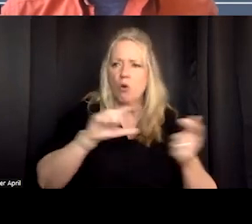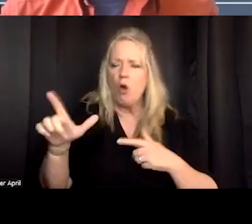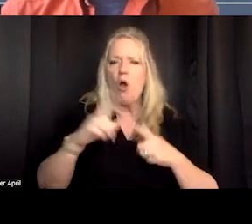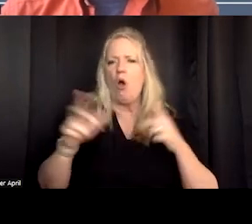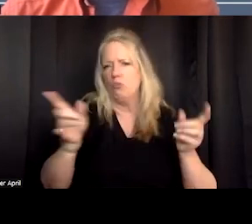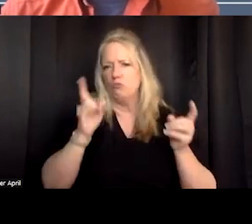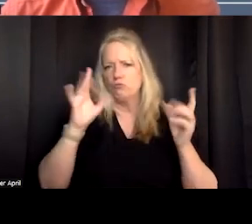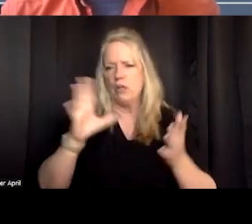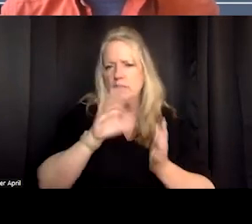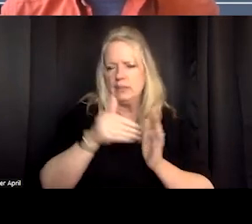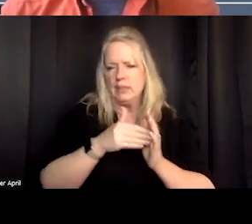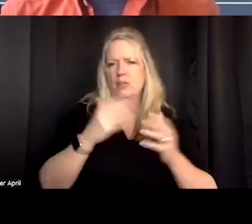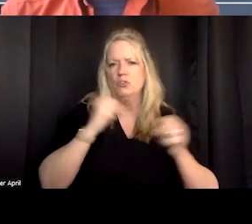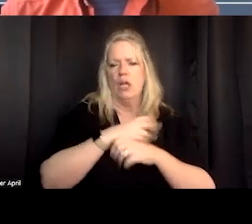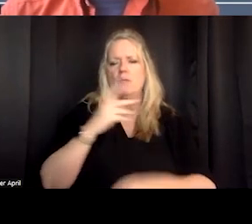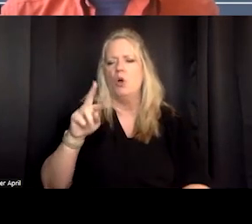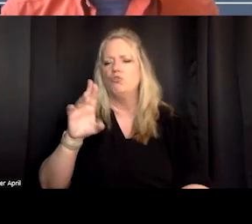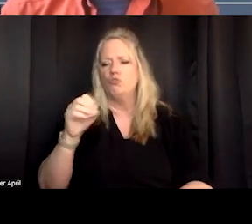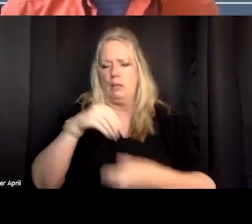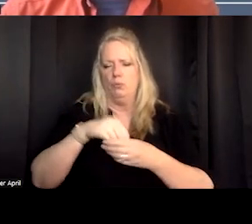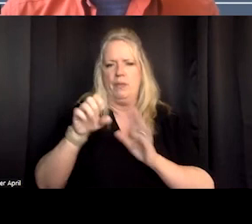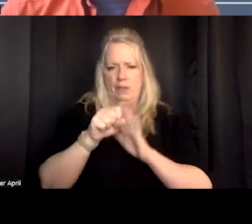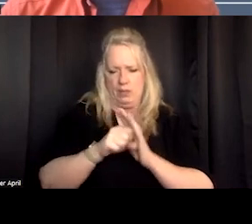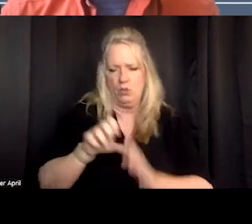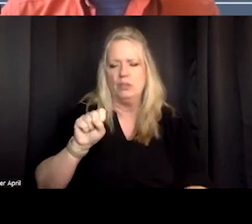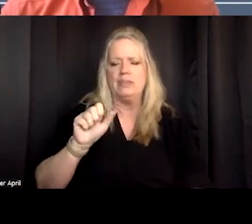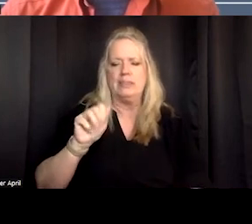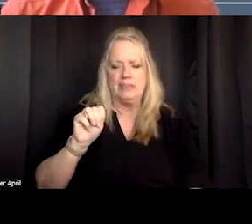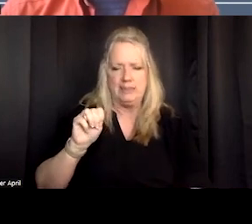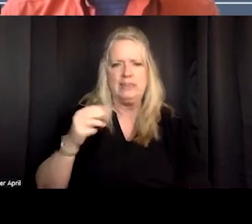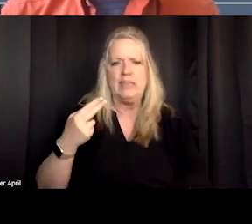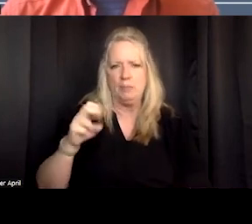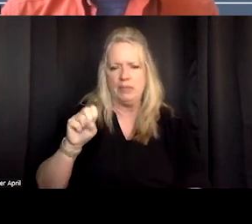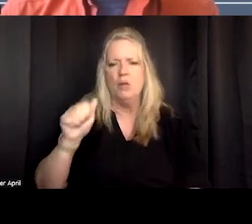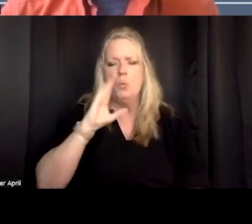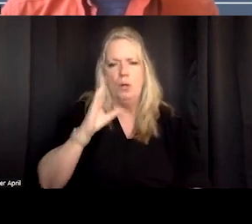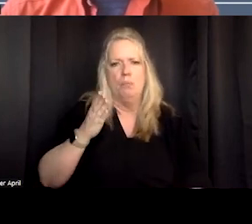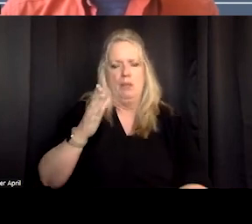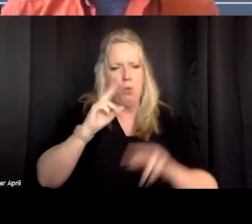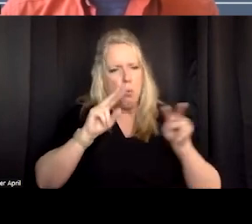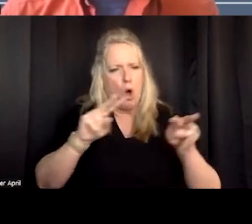ADDRESS THE NEEDS OF TRIBES WITHIN THEIR STATES. SAMHSA FOLLOWING THOSE CLOSELY THROUGH OUR GRANT